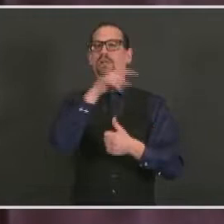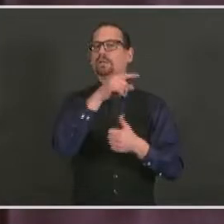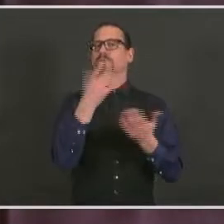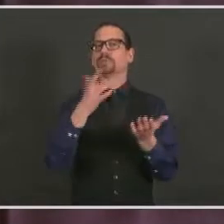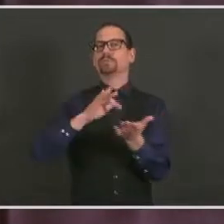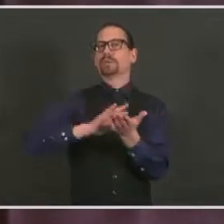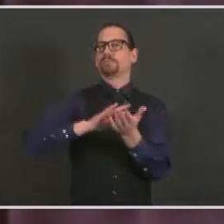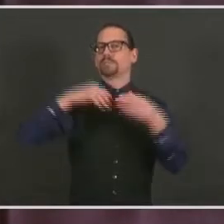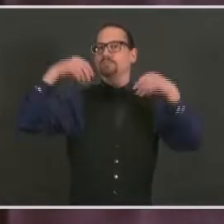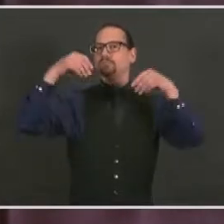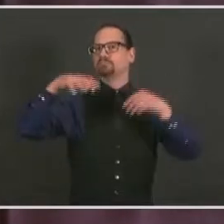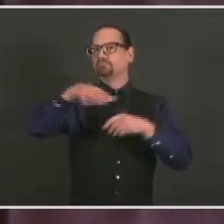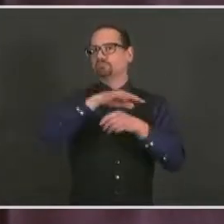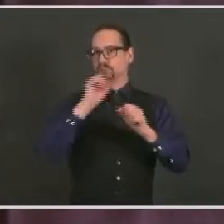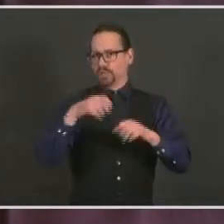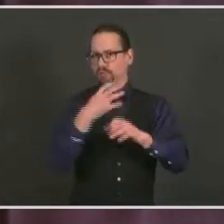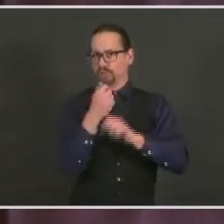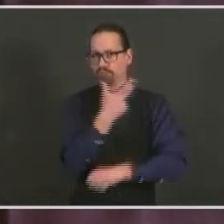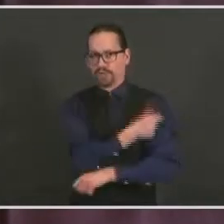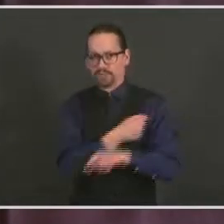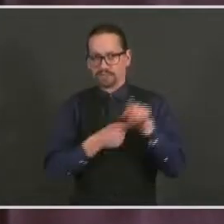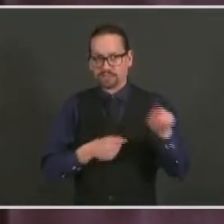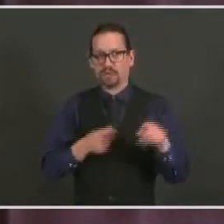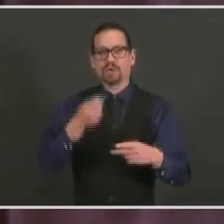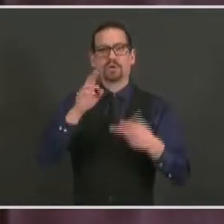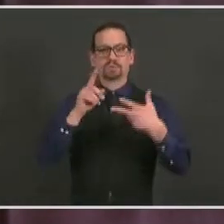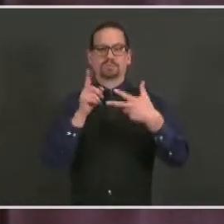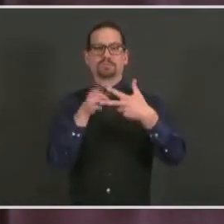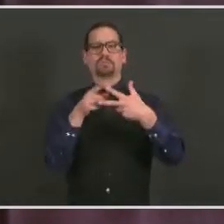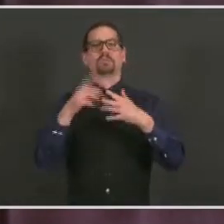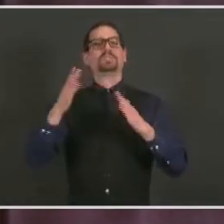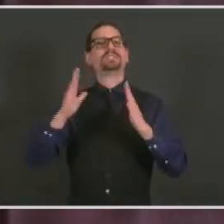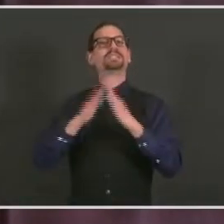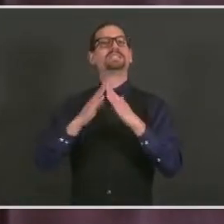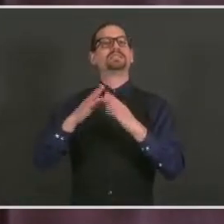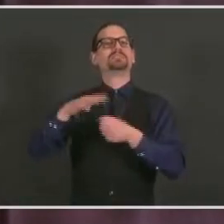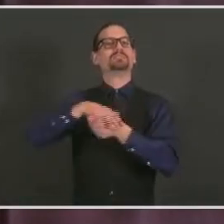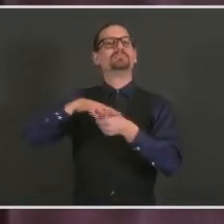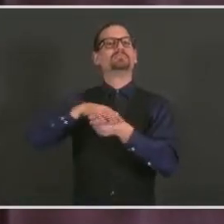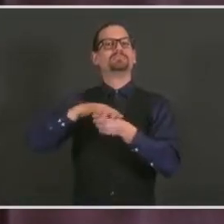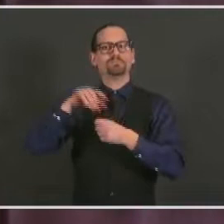WEEK THE FIRST IS A RETAIL PHARMACY. THE SECOND IS A